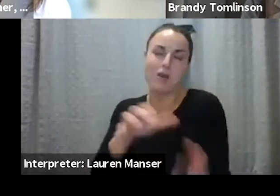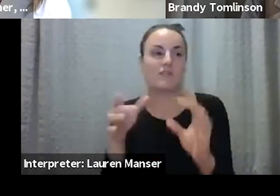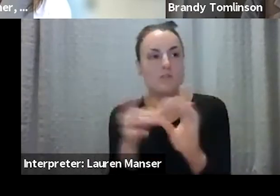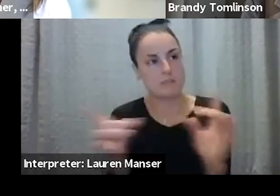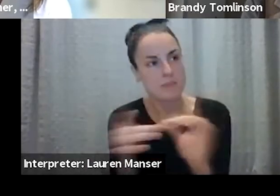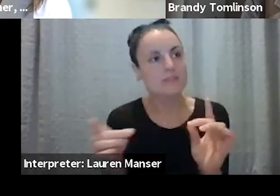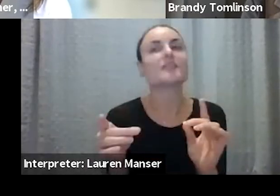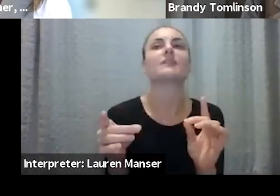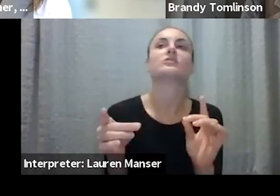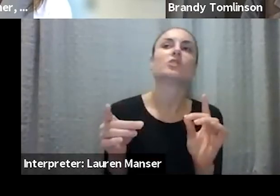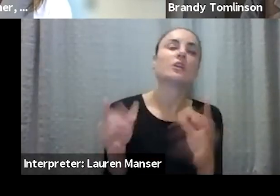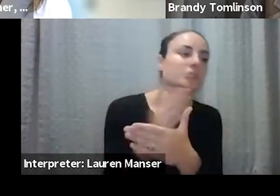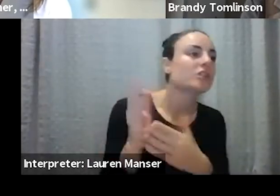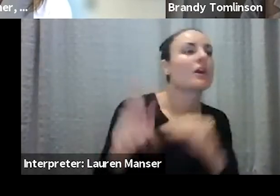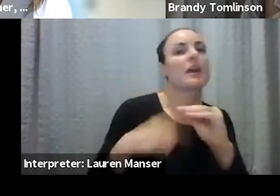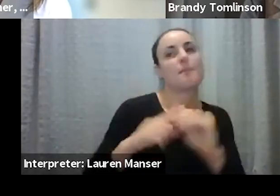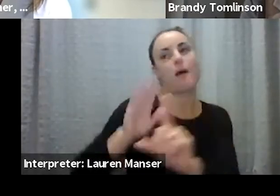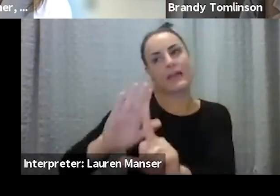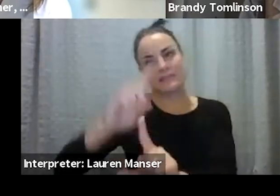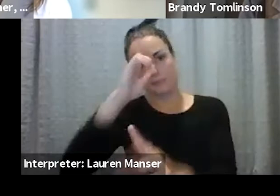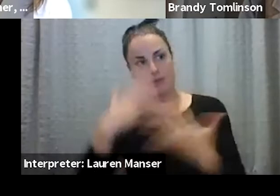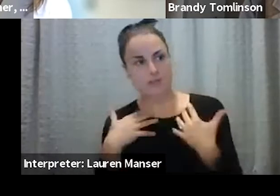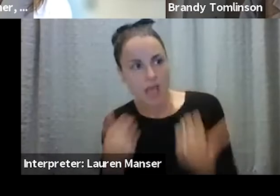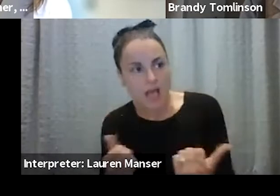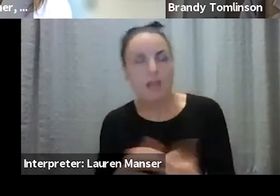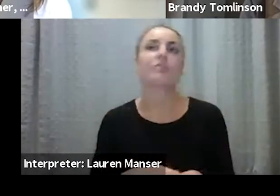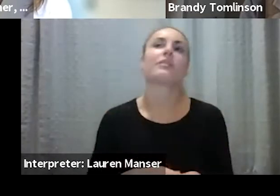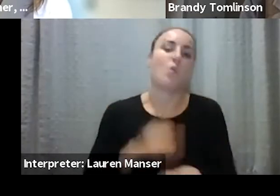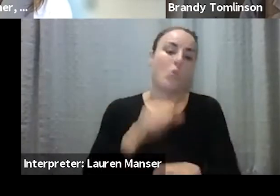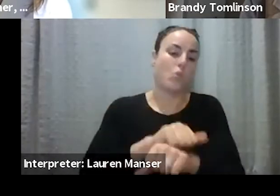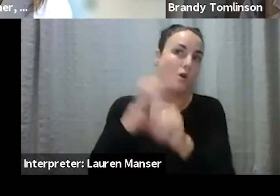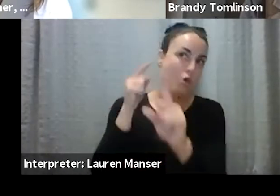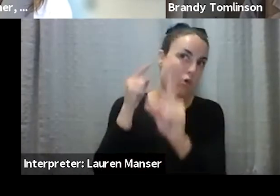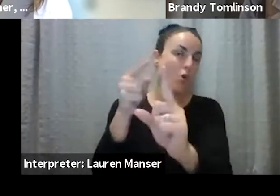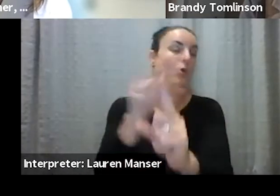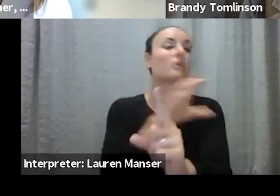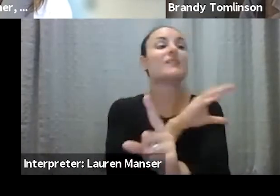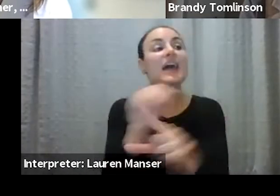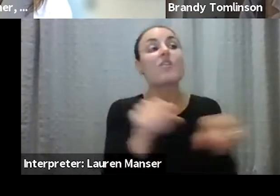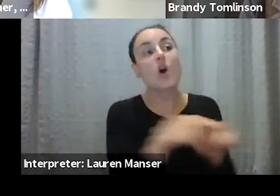and his own work prospects, and really the massive changes that he's faced in his life.